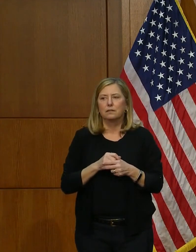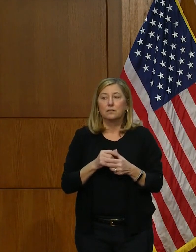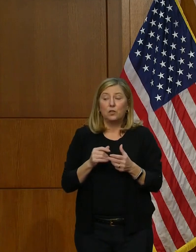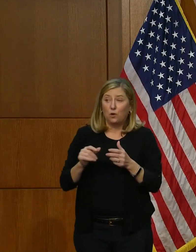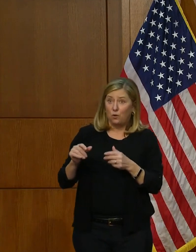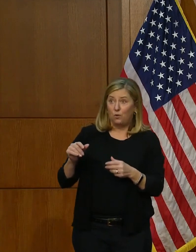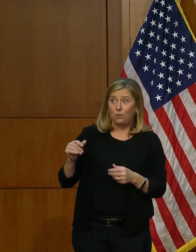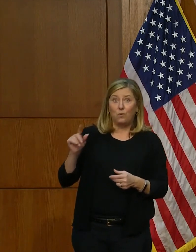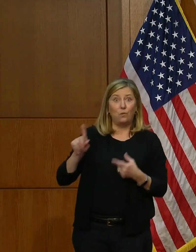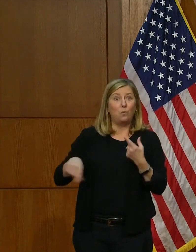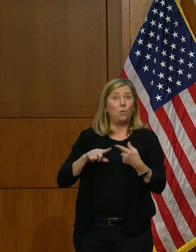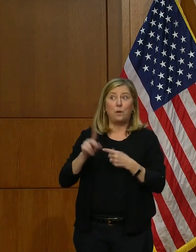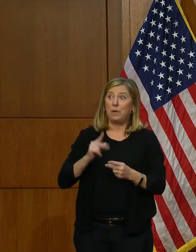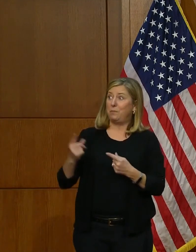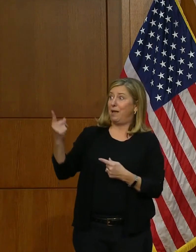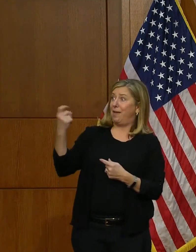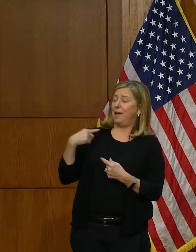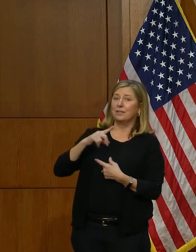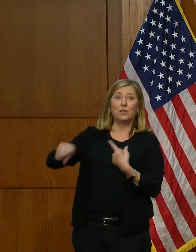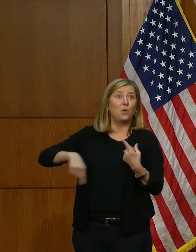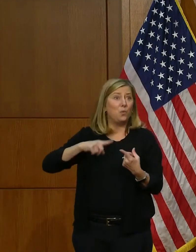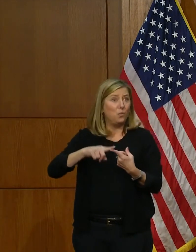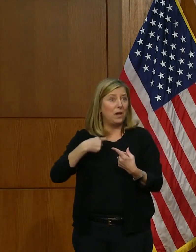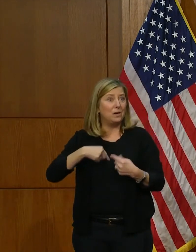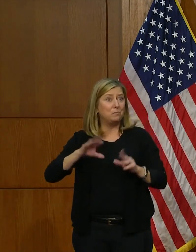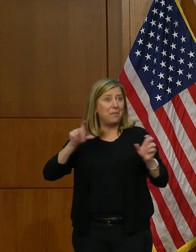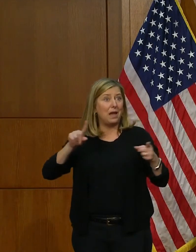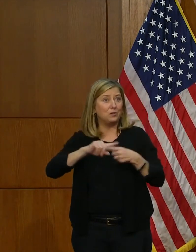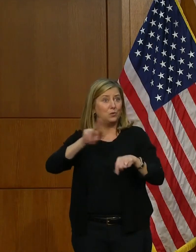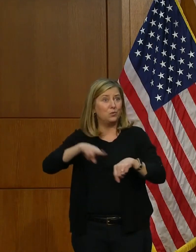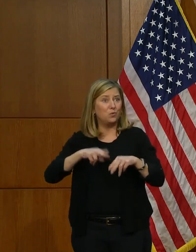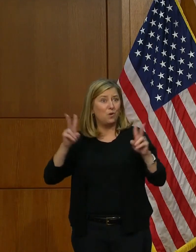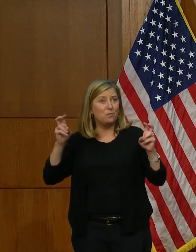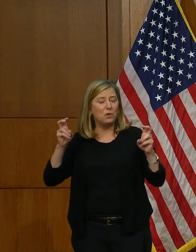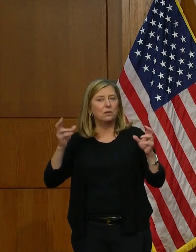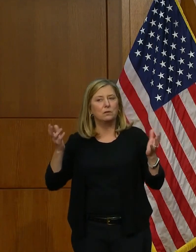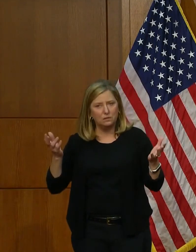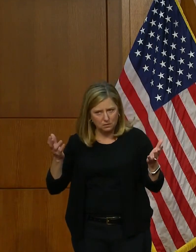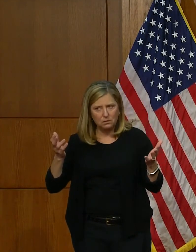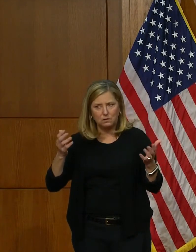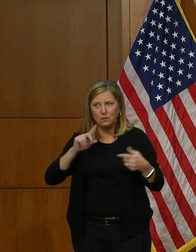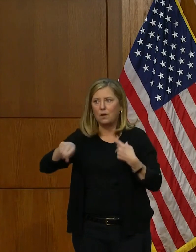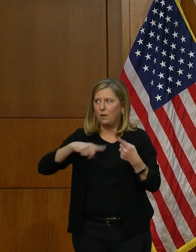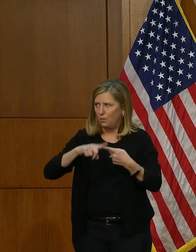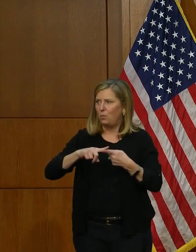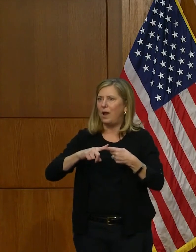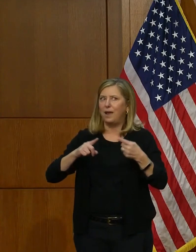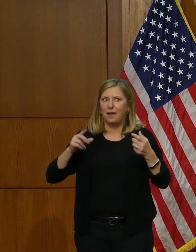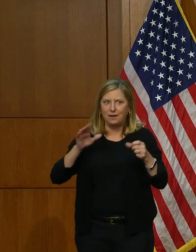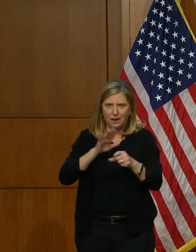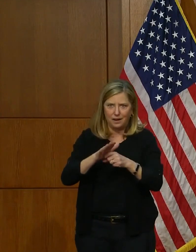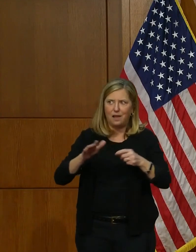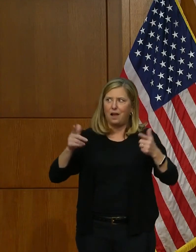OUR ENVIRONMENT AND WILL BE BEHIND US. AND SO THE ANSWER TO A LOT OF THE QUESTIONS WHEN